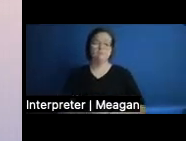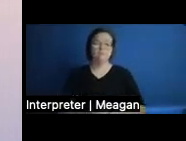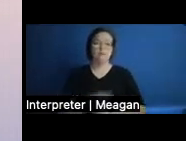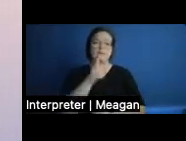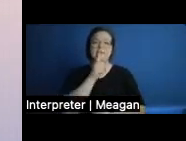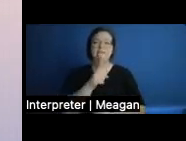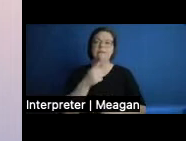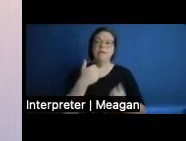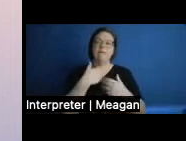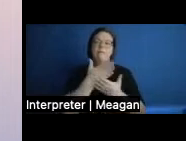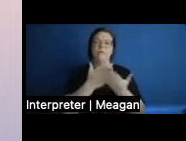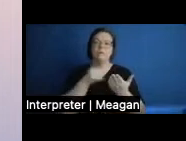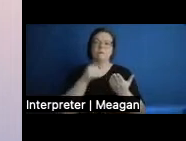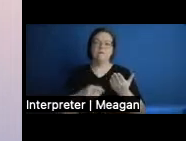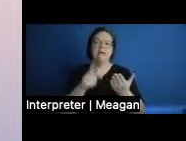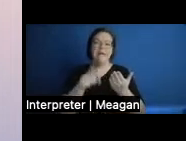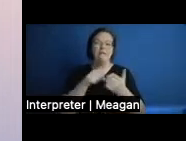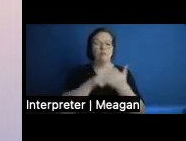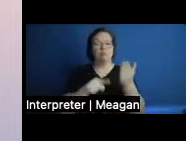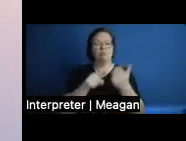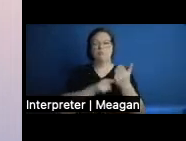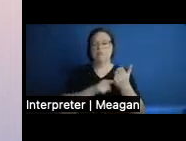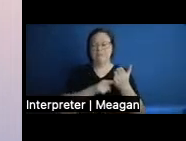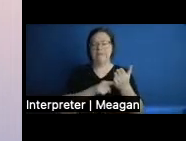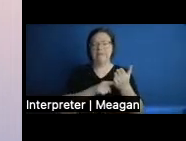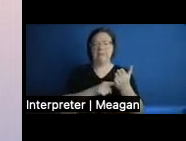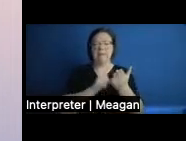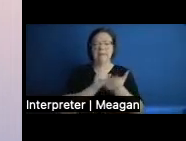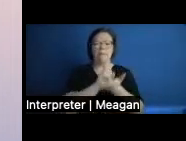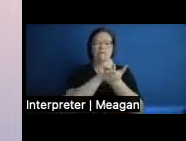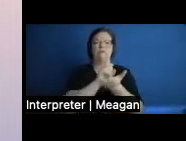of this where I have to critique the privilege and comfort of someone writing it, you know.